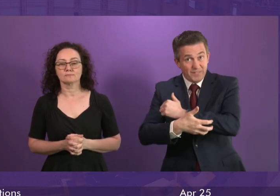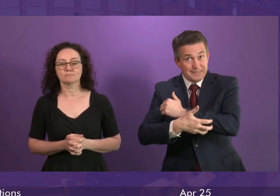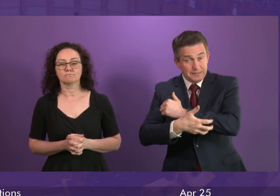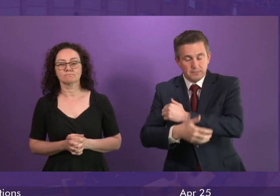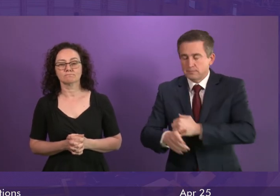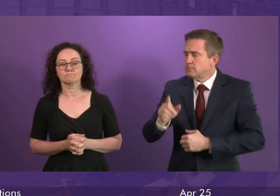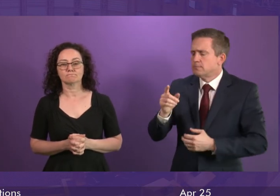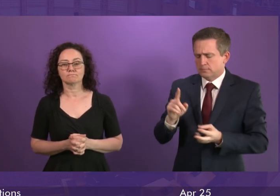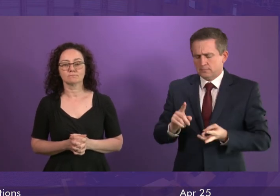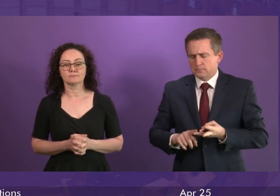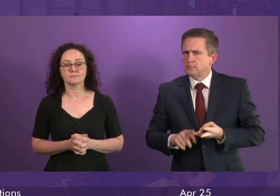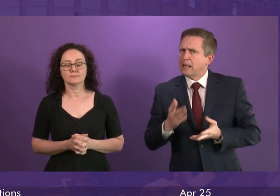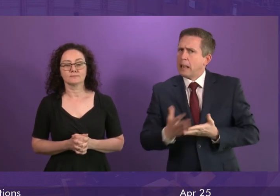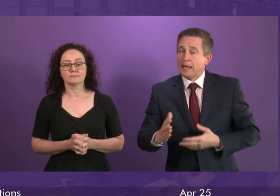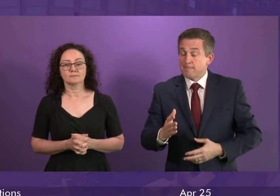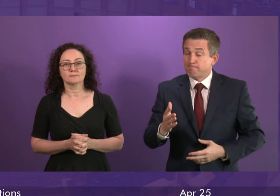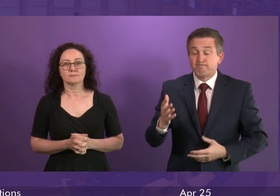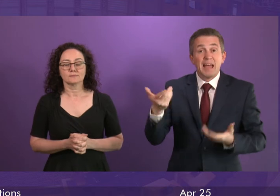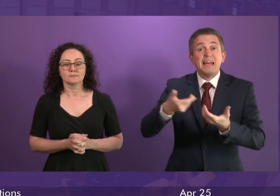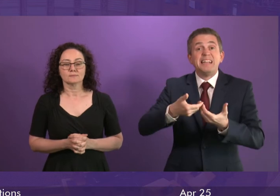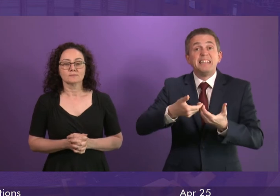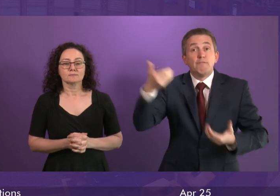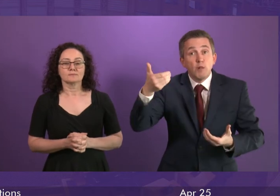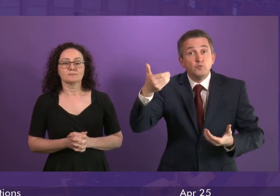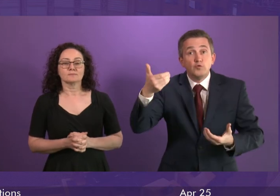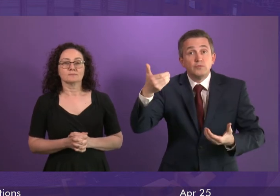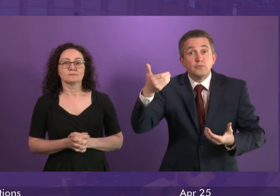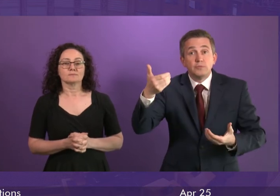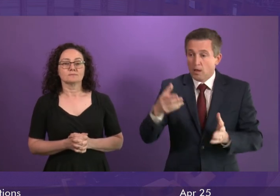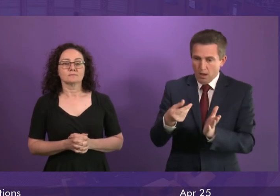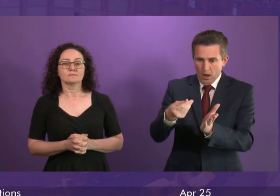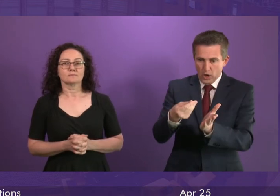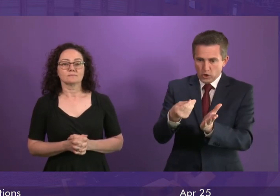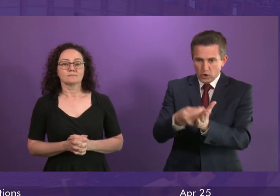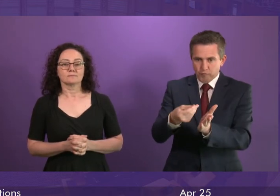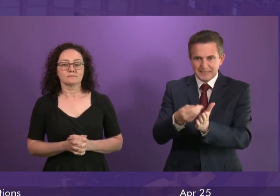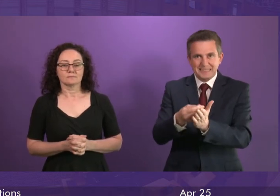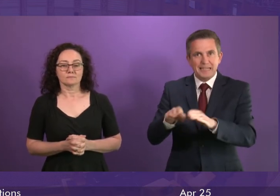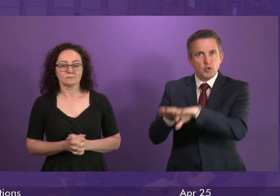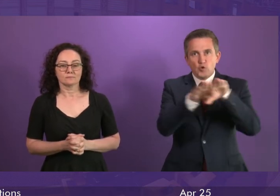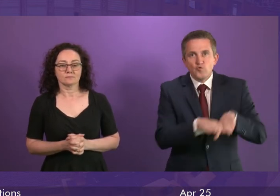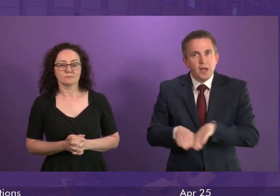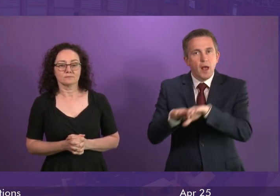clear that neither devolution nor a currency union nor the business-as-usual vision that